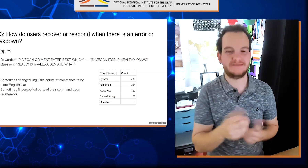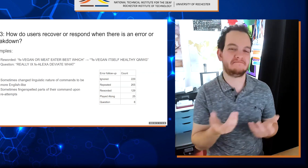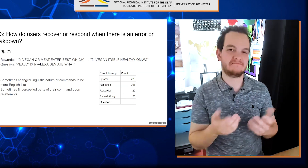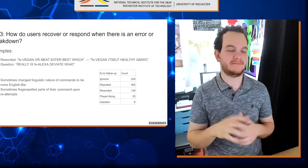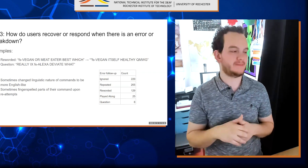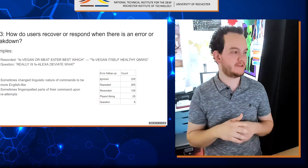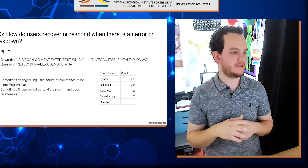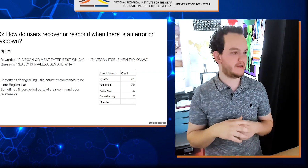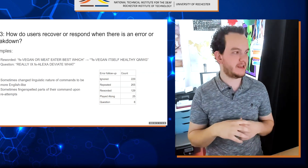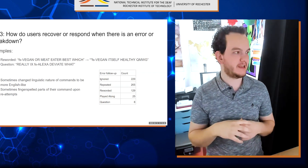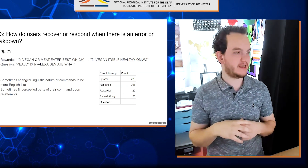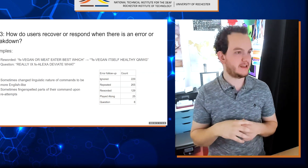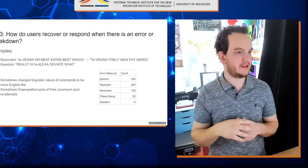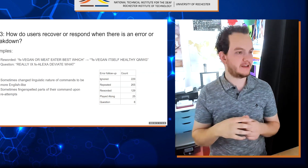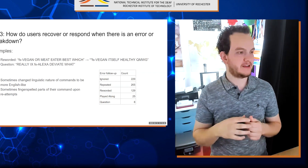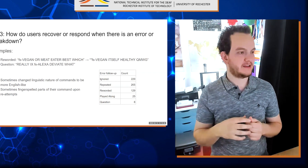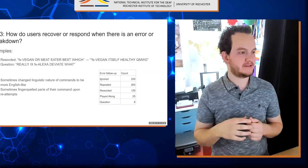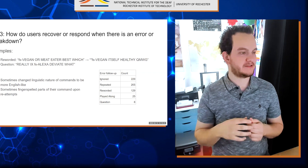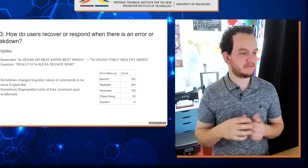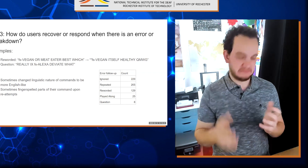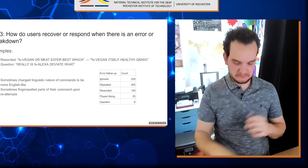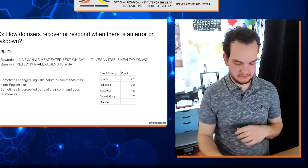So some would respond with another question.